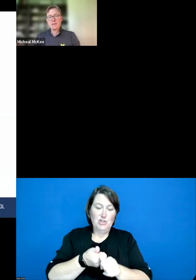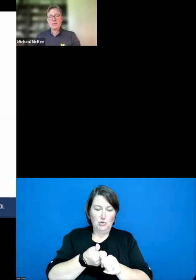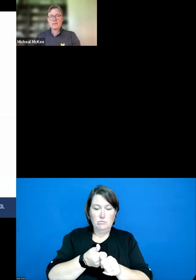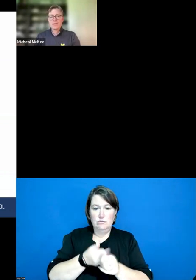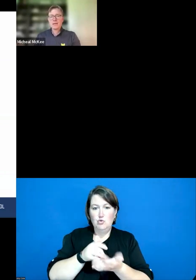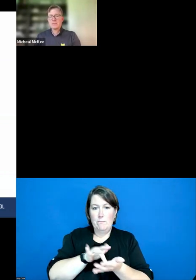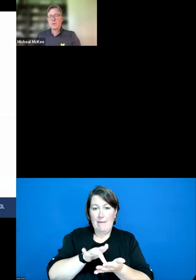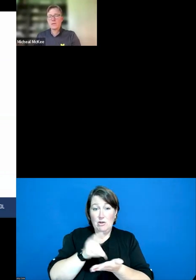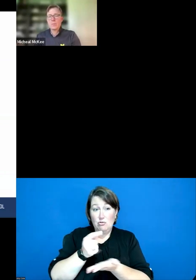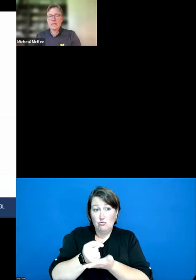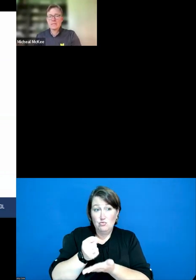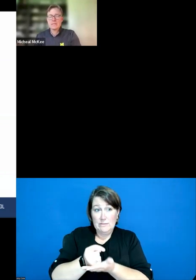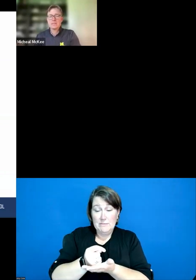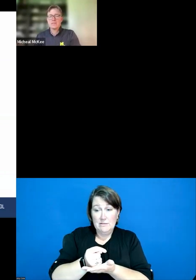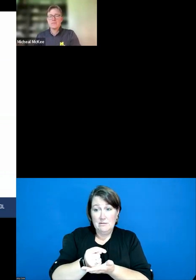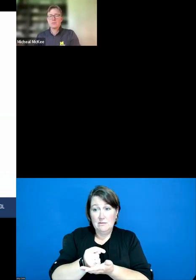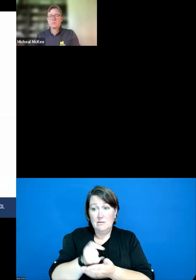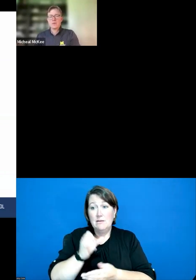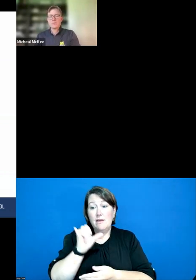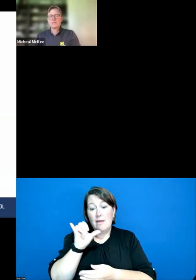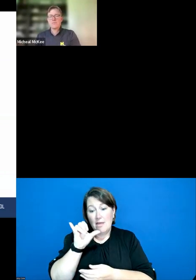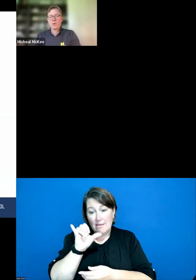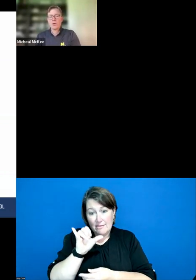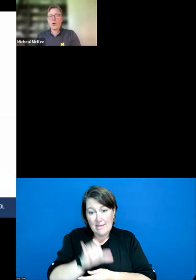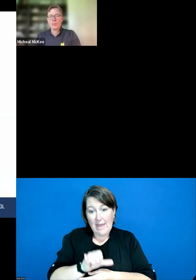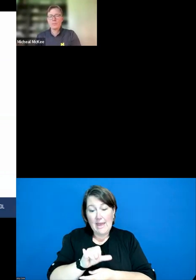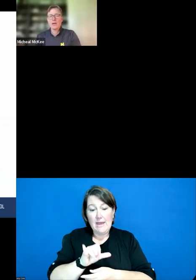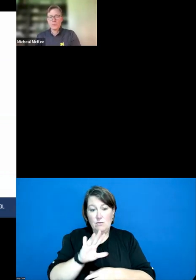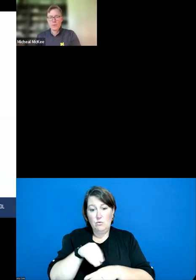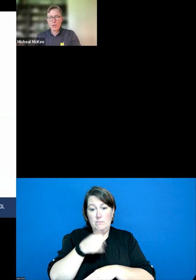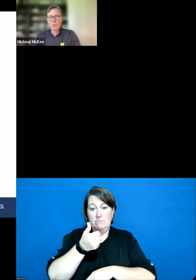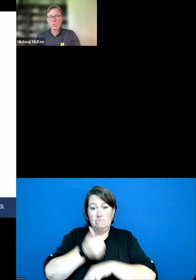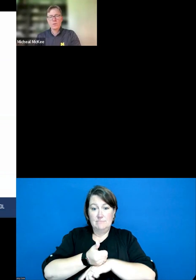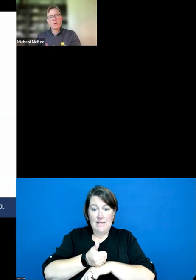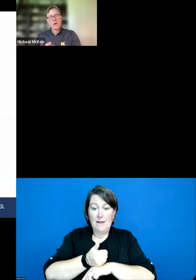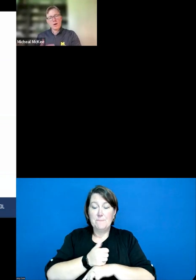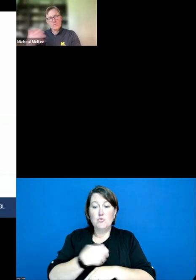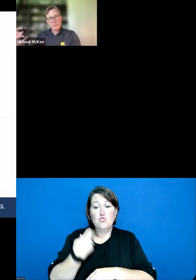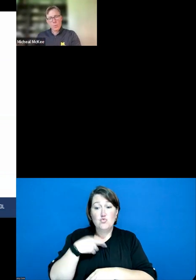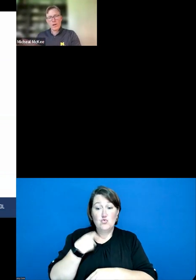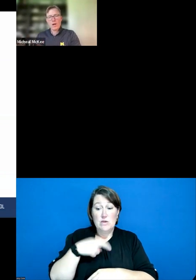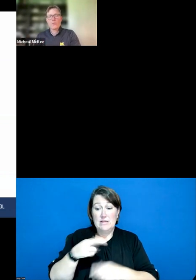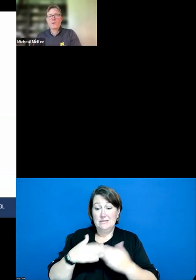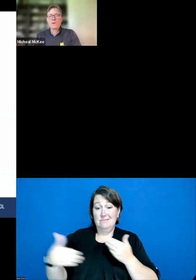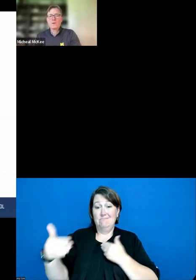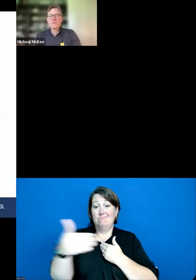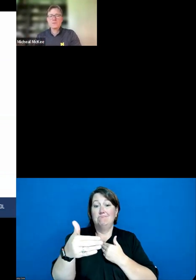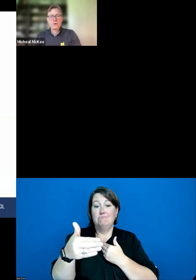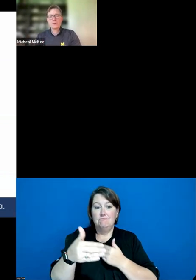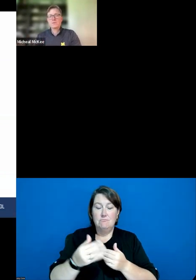That is going to place these individuals at risk for harm down the road, often more health concerns,